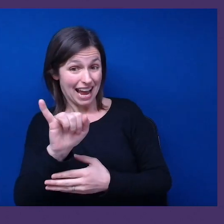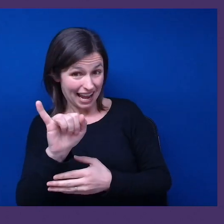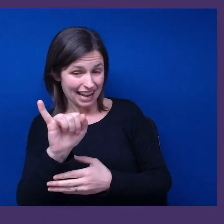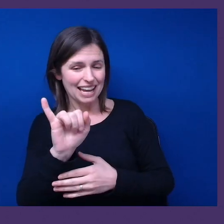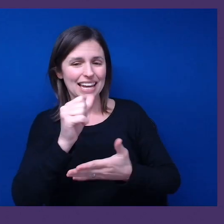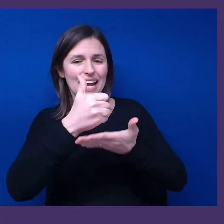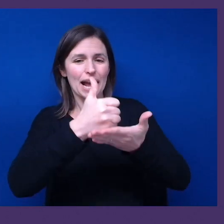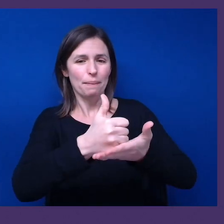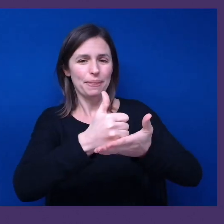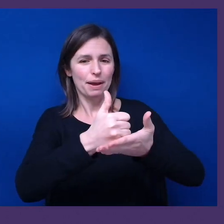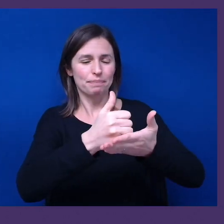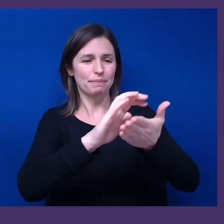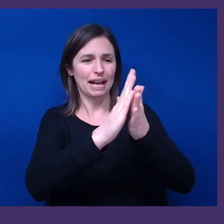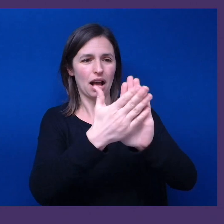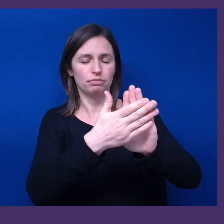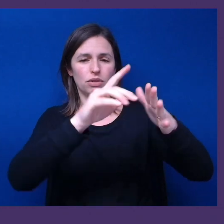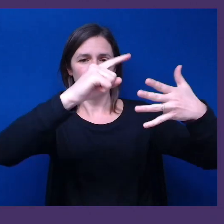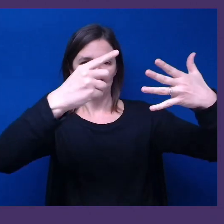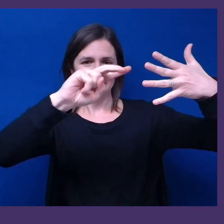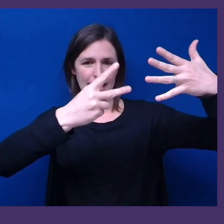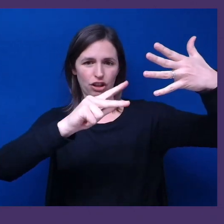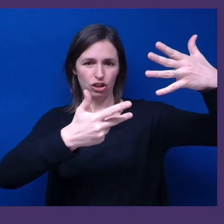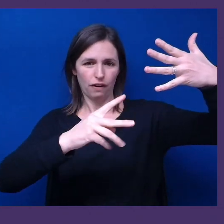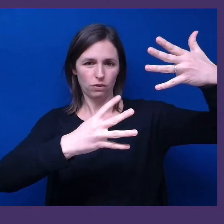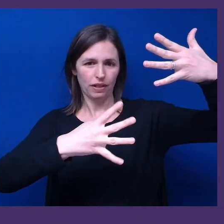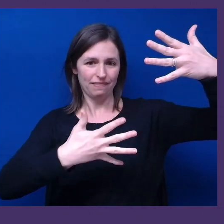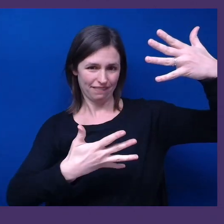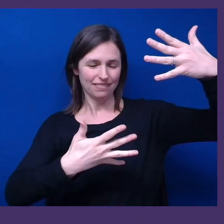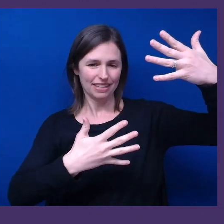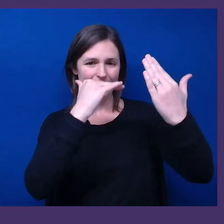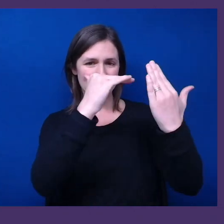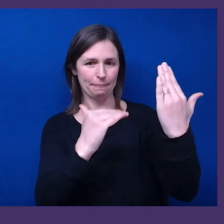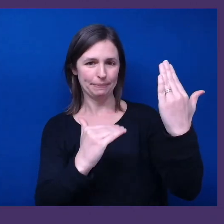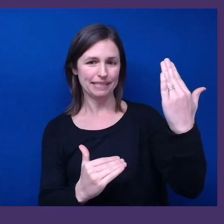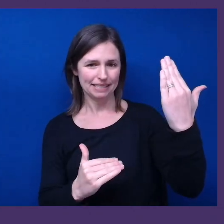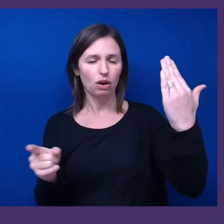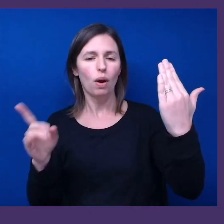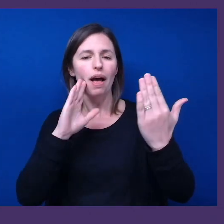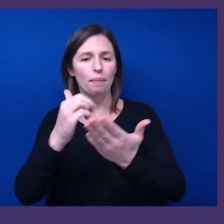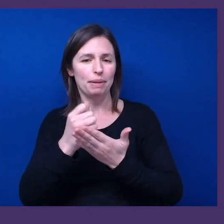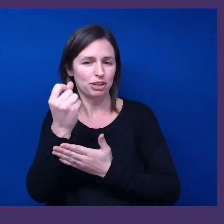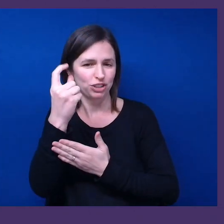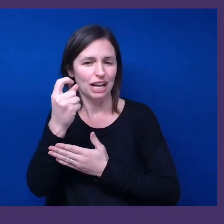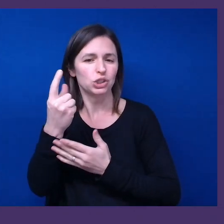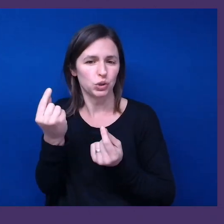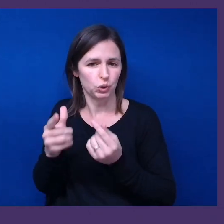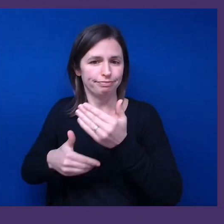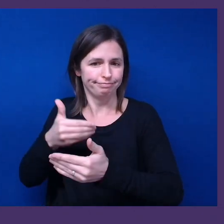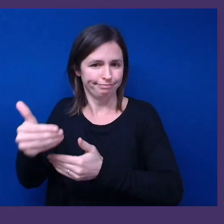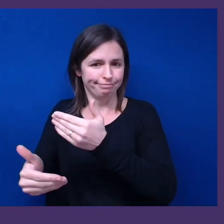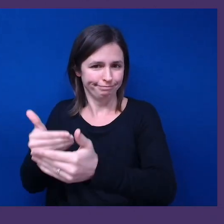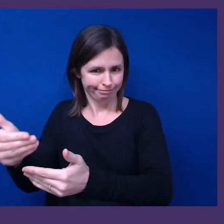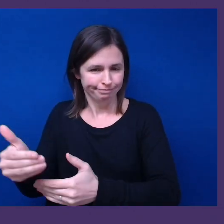AI can also reframe workplace accommodation requests. Many employees struggle with how to ask